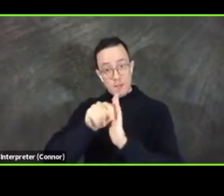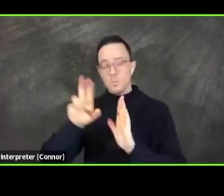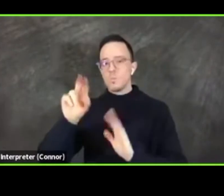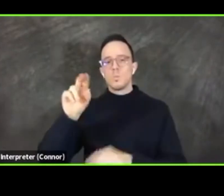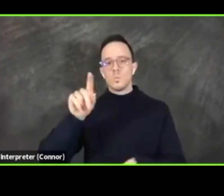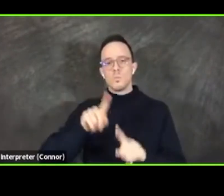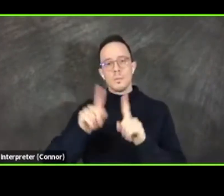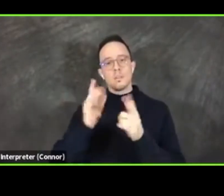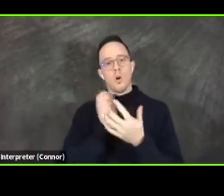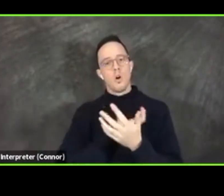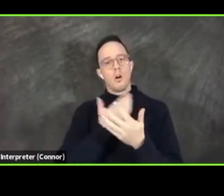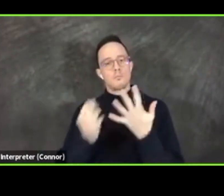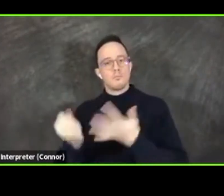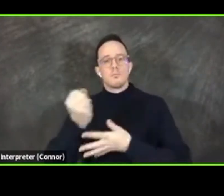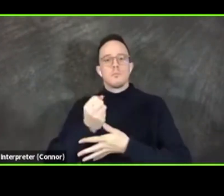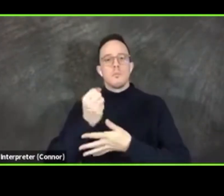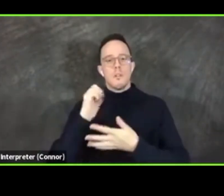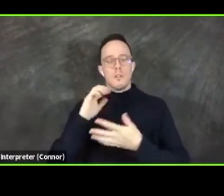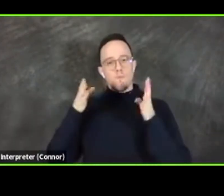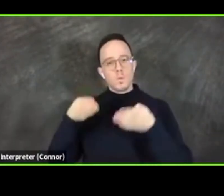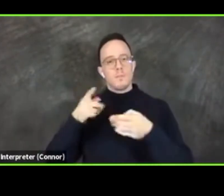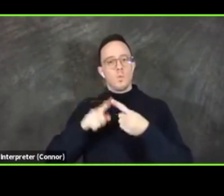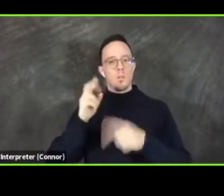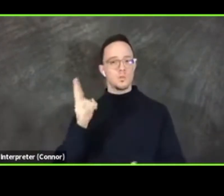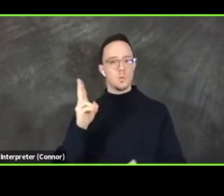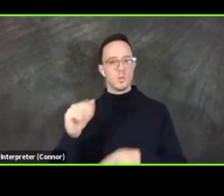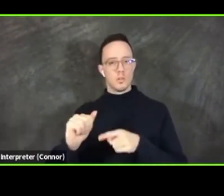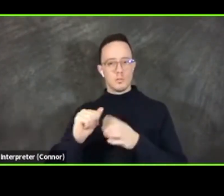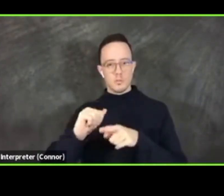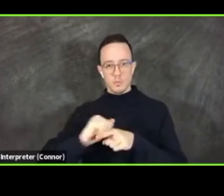DANCE/NYC'S ONGOING HISTORICAL ACKNOWLEDGMENT PRACTICE